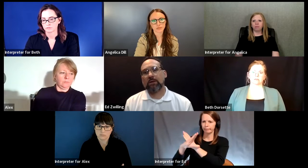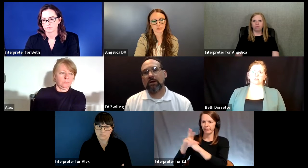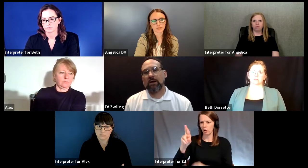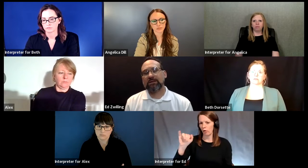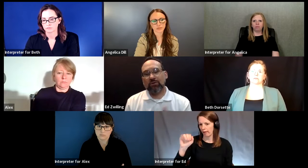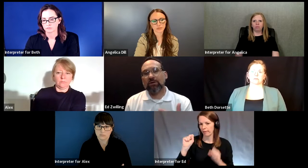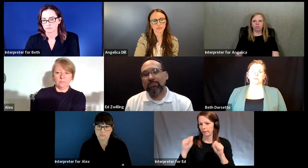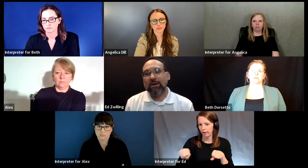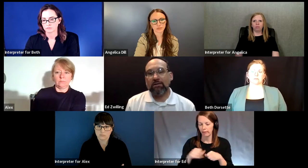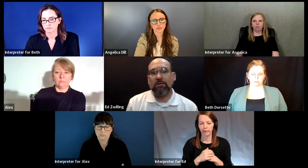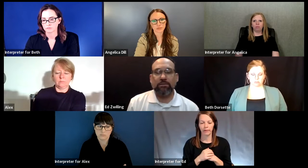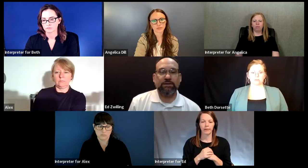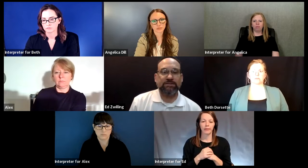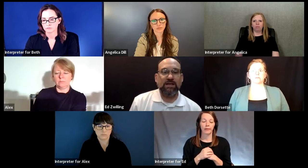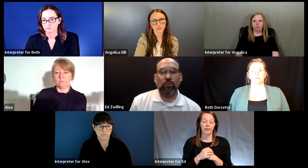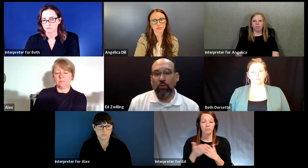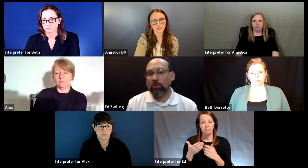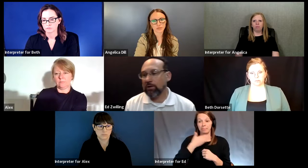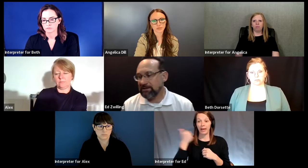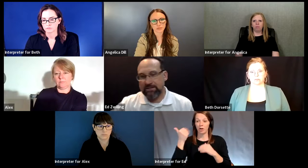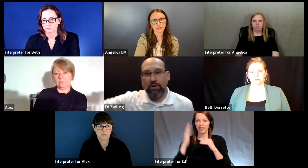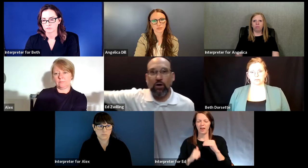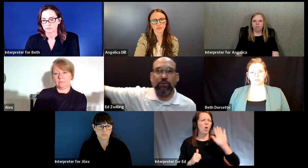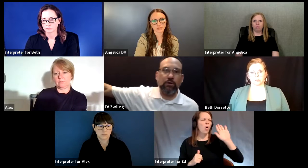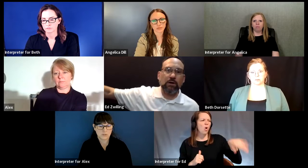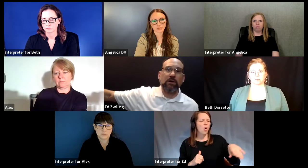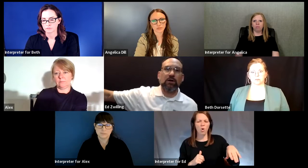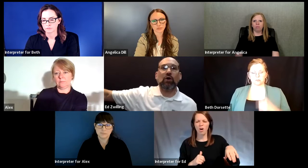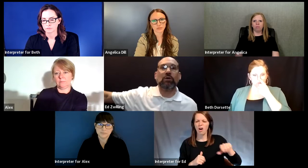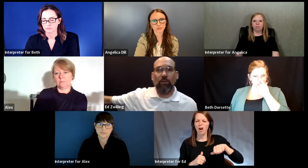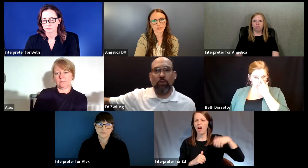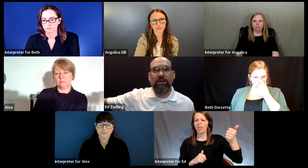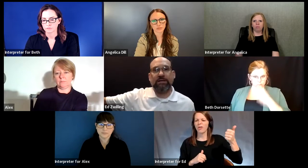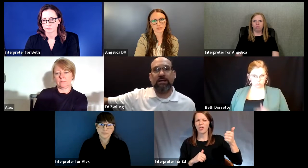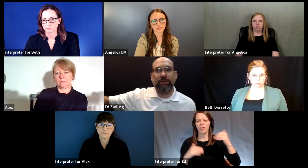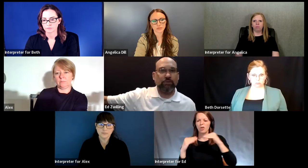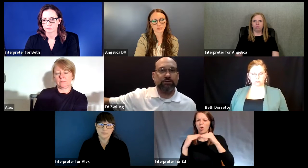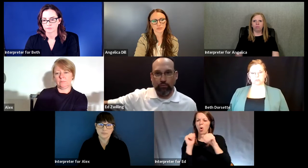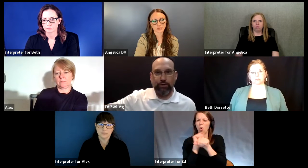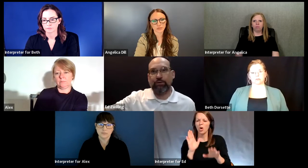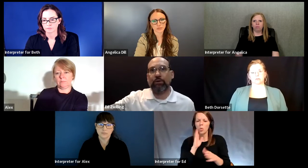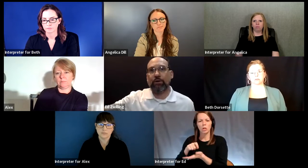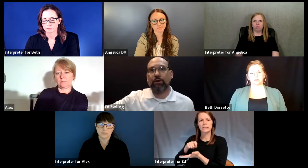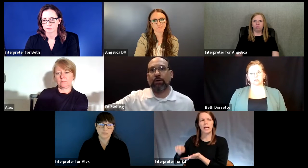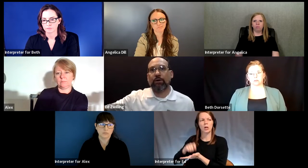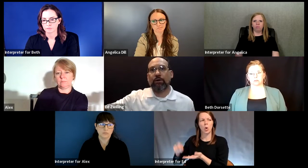It's certainly better than saying, well, we'll let some other co-employee take notes for you.